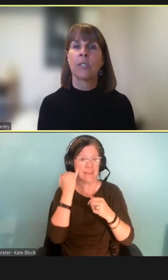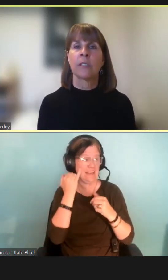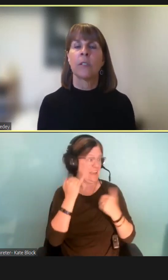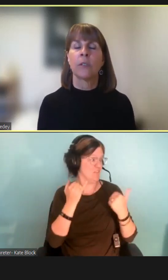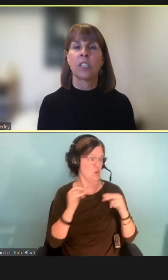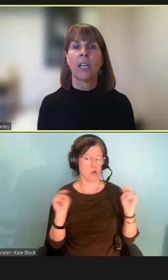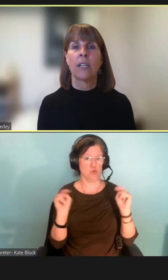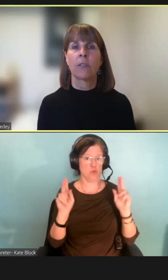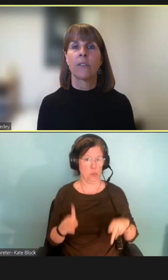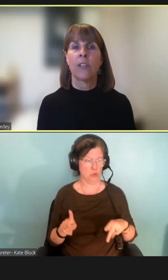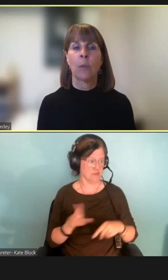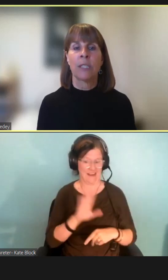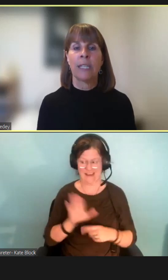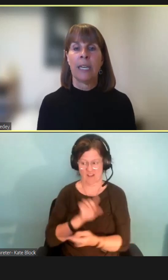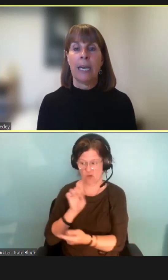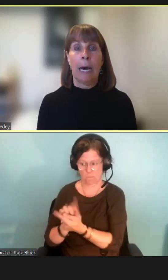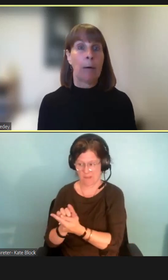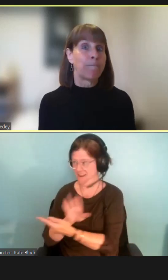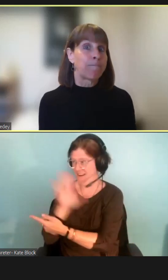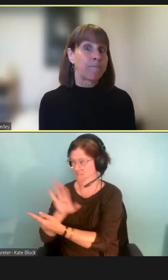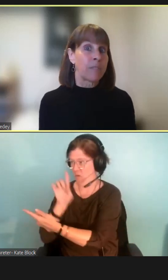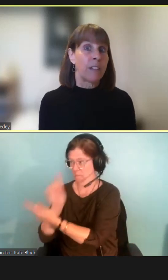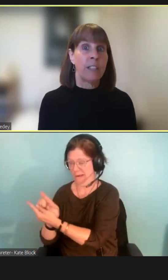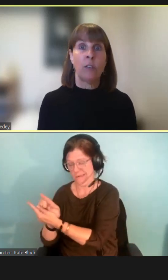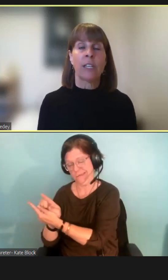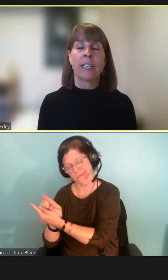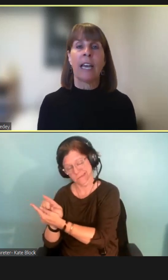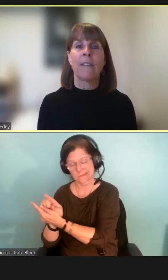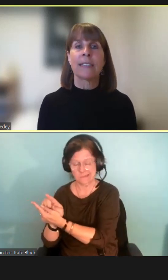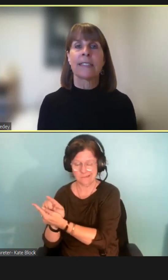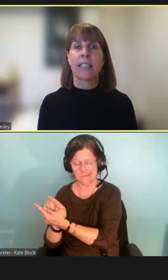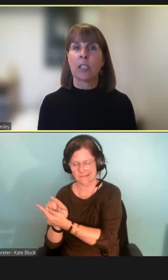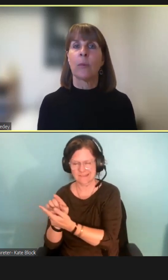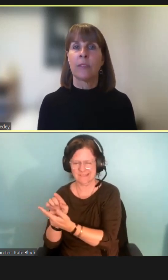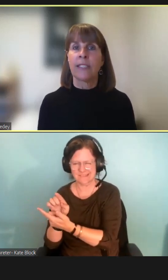know the child or the family um you're not going to have that second that